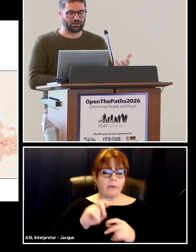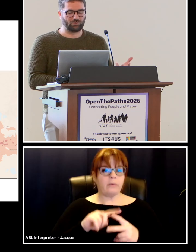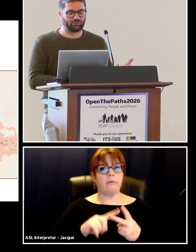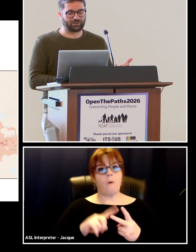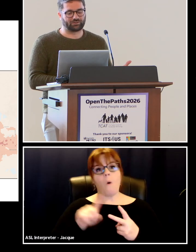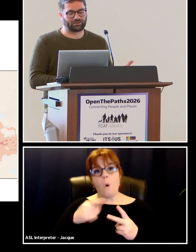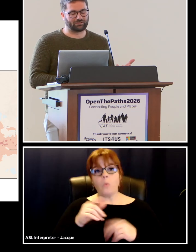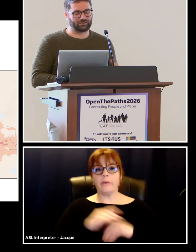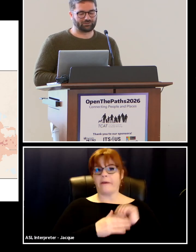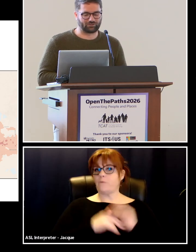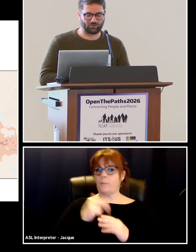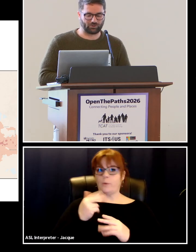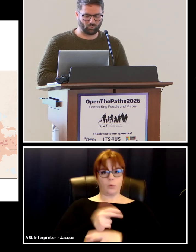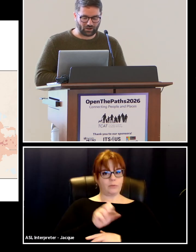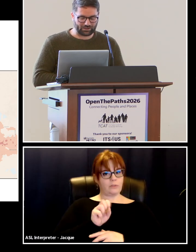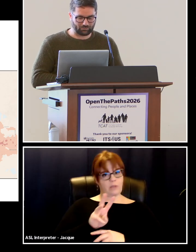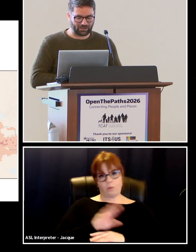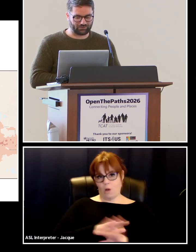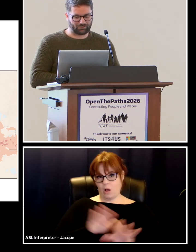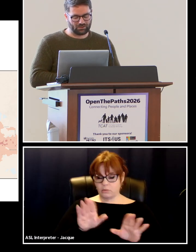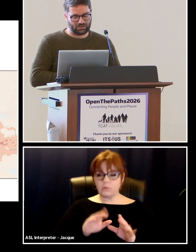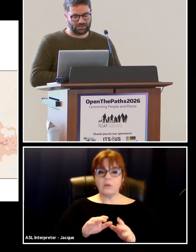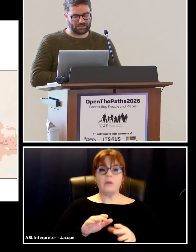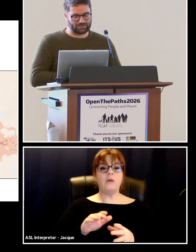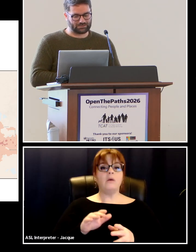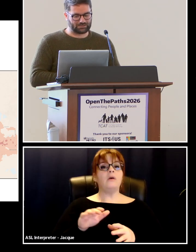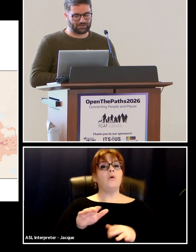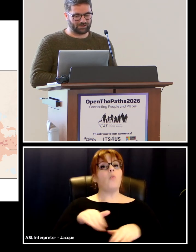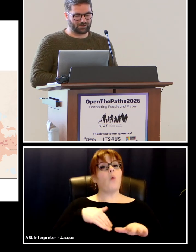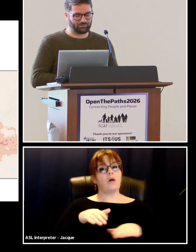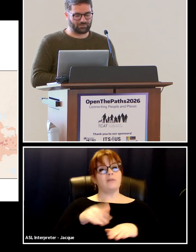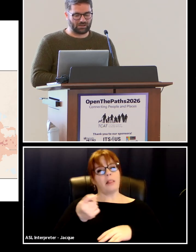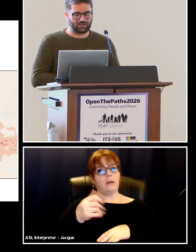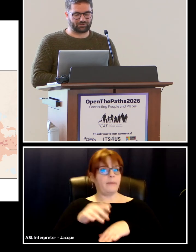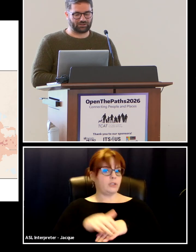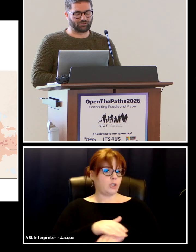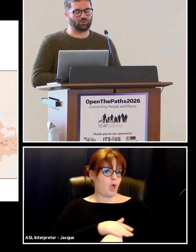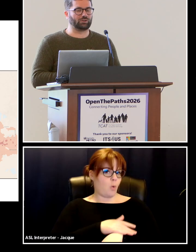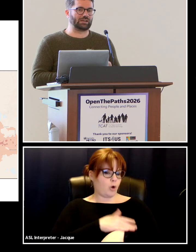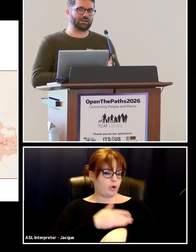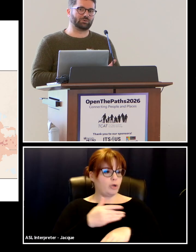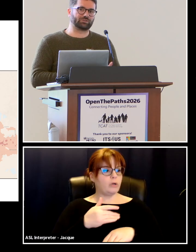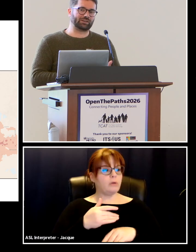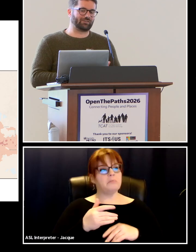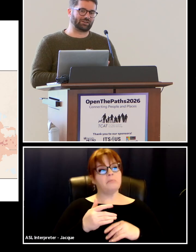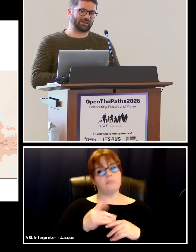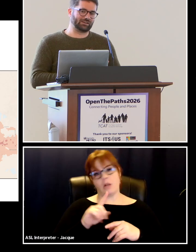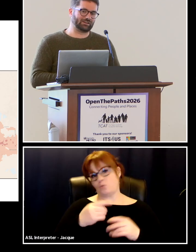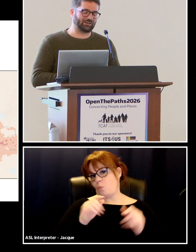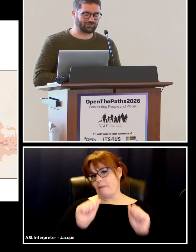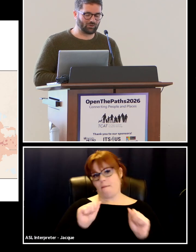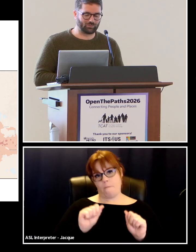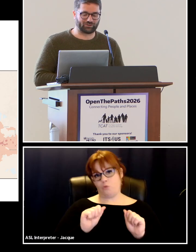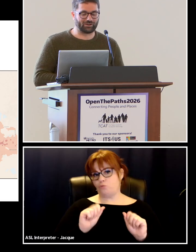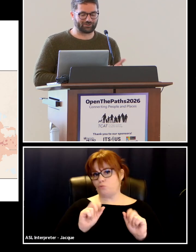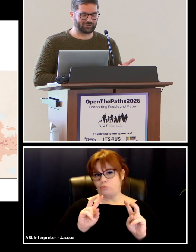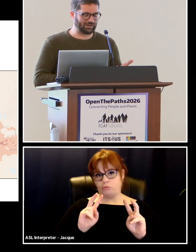uh, moves at a slightly slower walking pace, and um, is is only able to navigate uh, slopes under